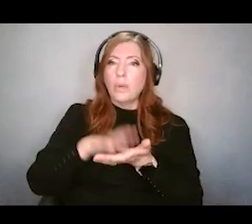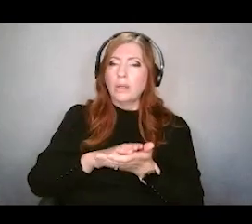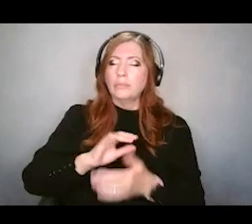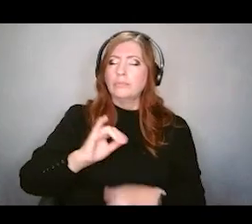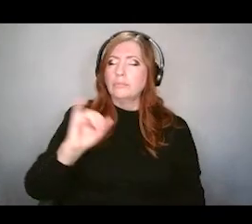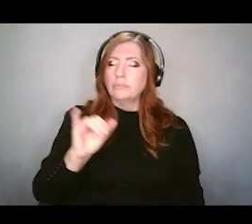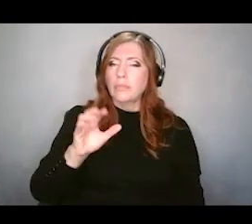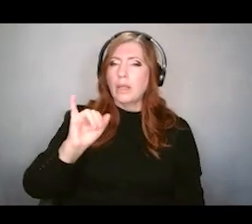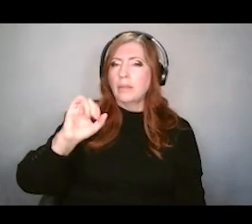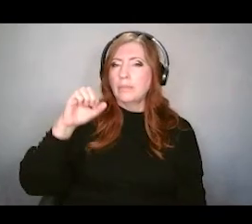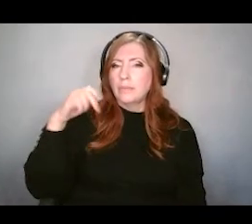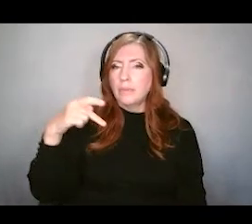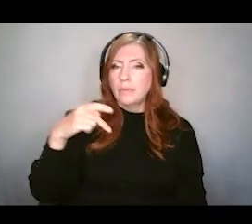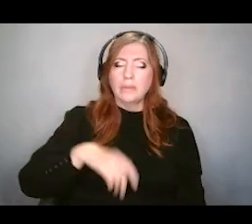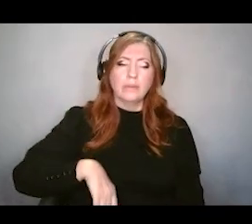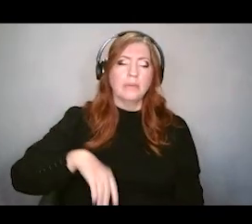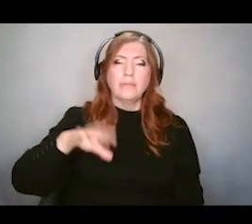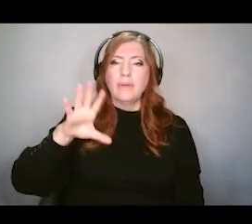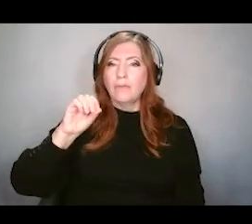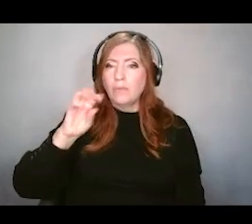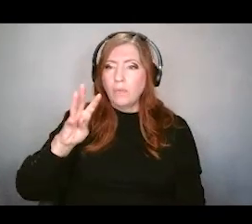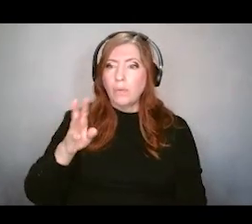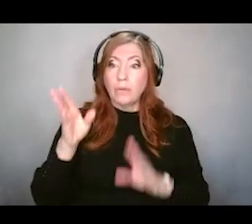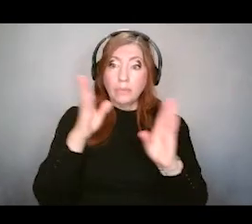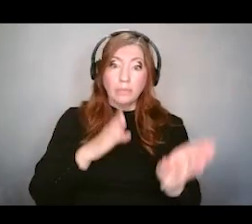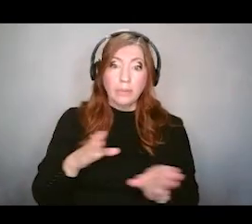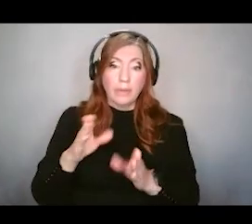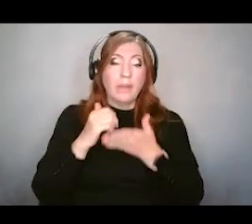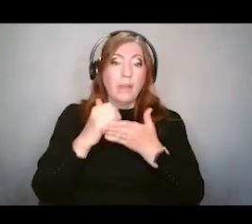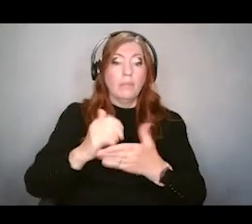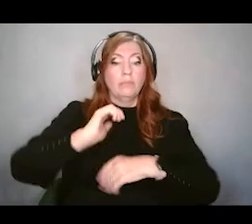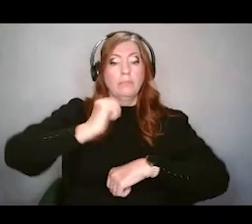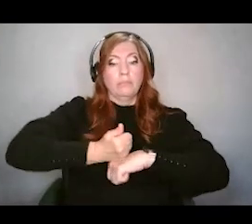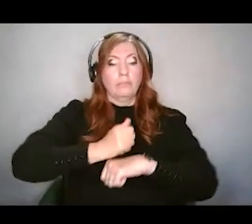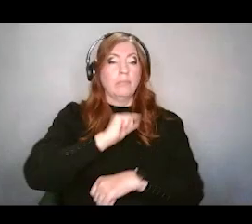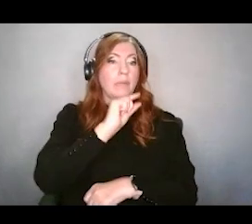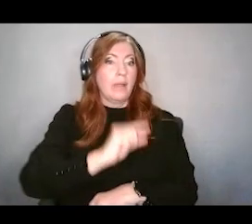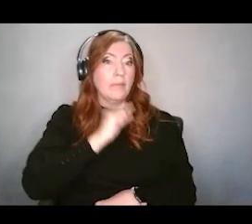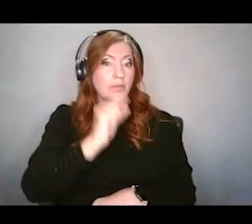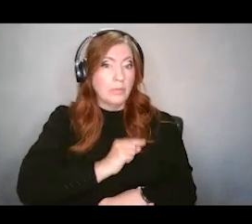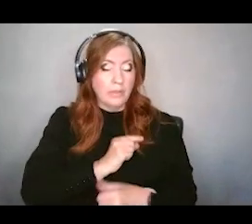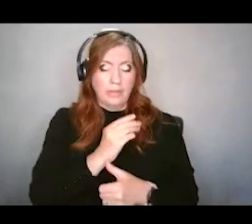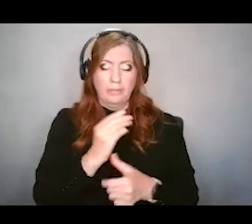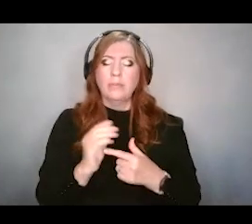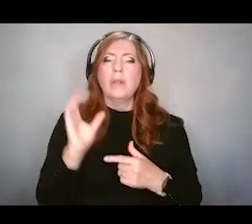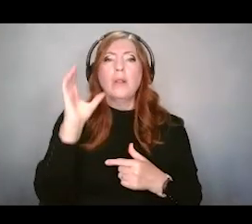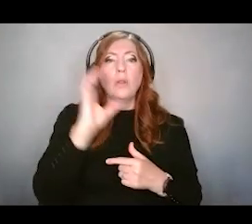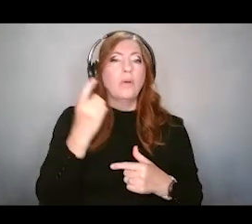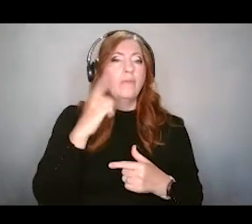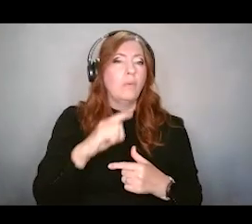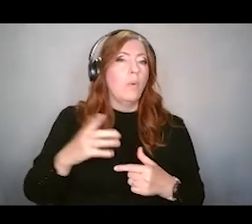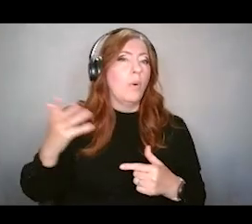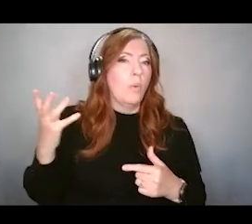504 plans can help establish eligibility, what to look for, and how participants can access